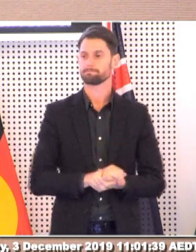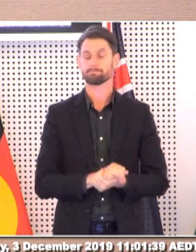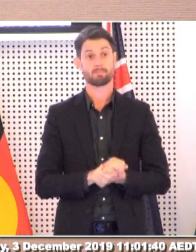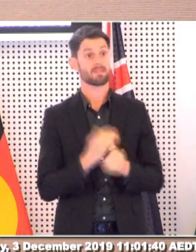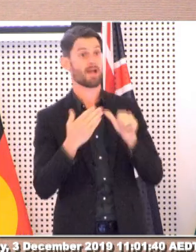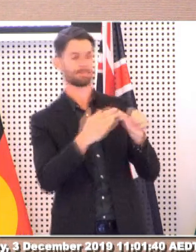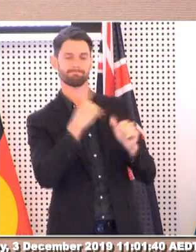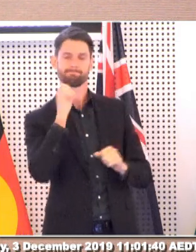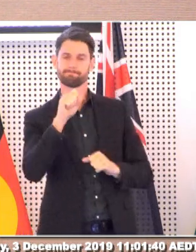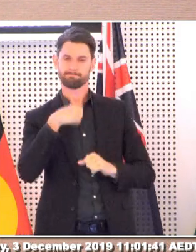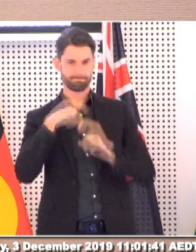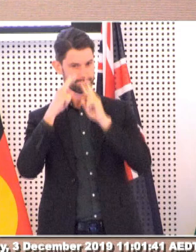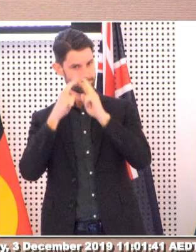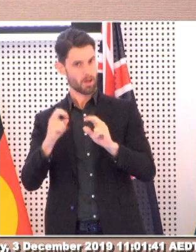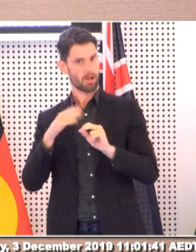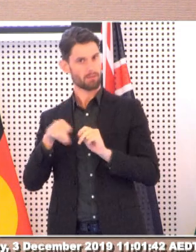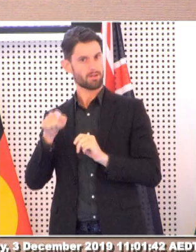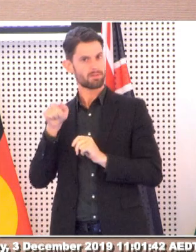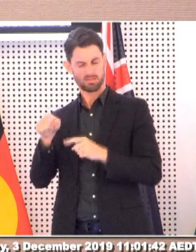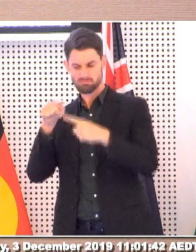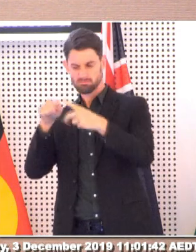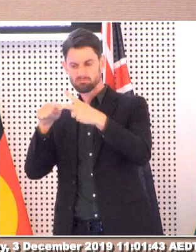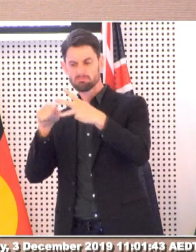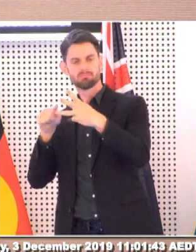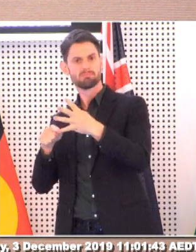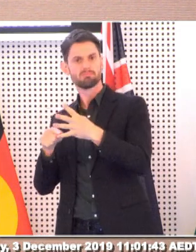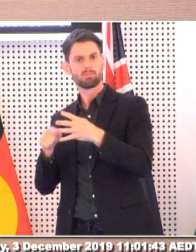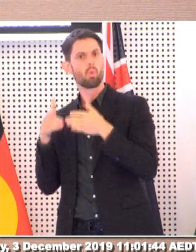restrictive practices and these other forms of violence.